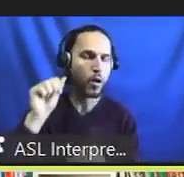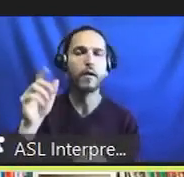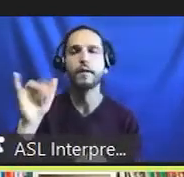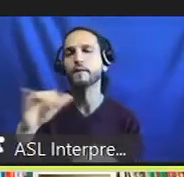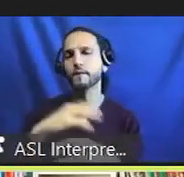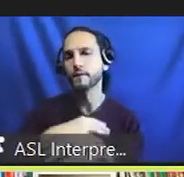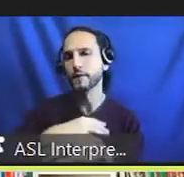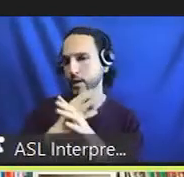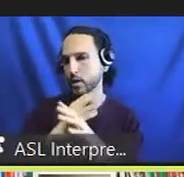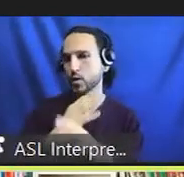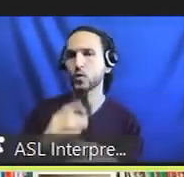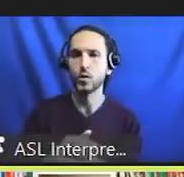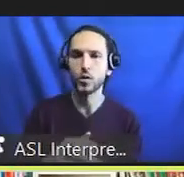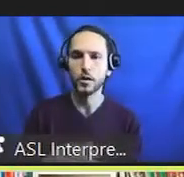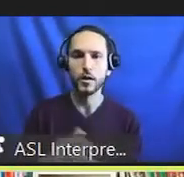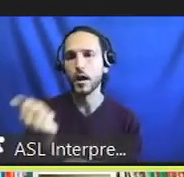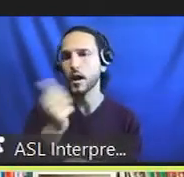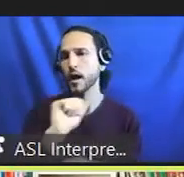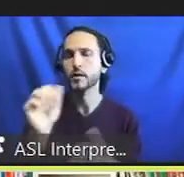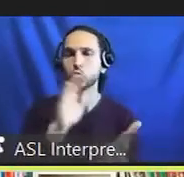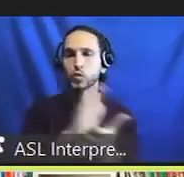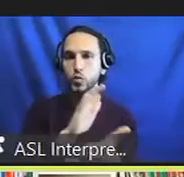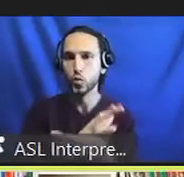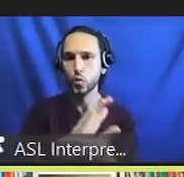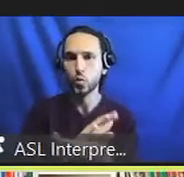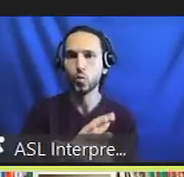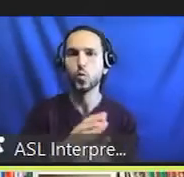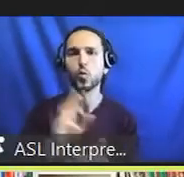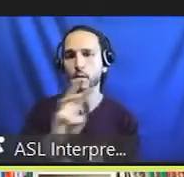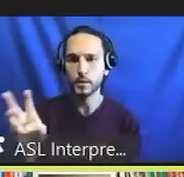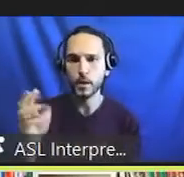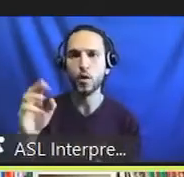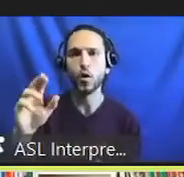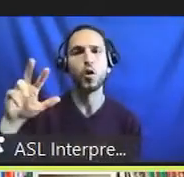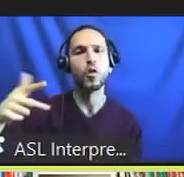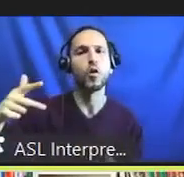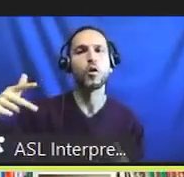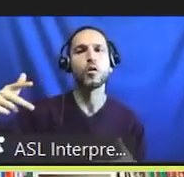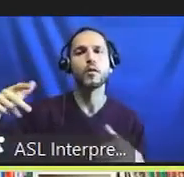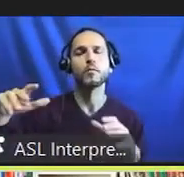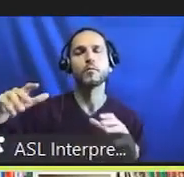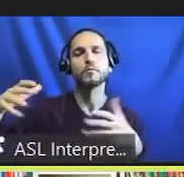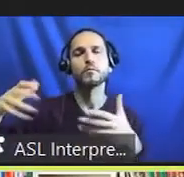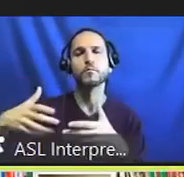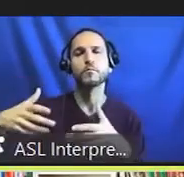content on any of the school's domains or third-party web platforms.